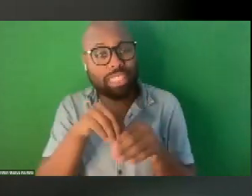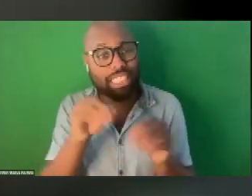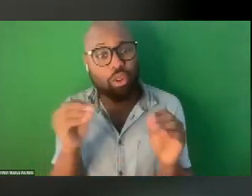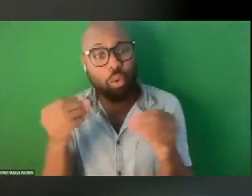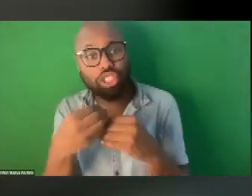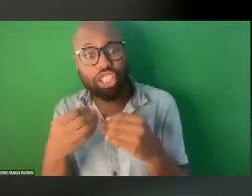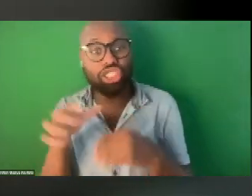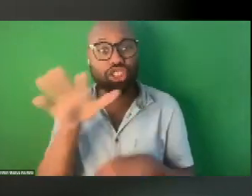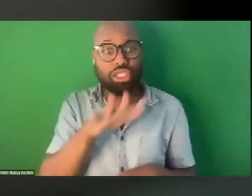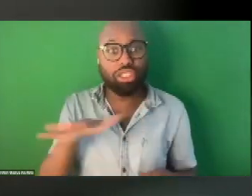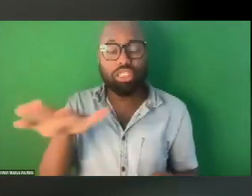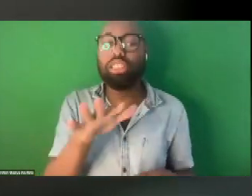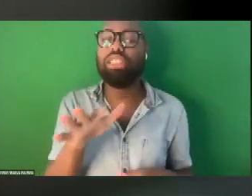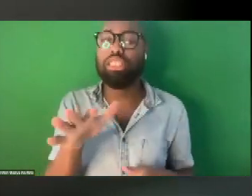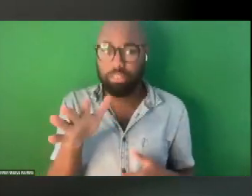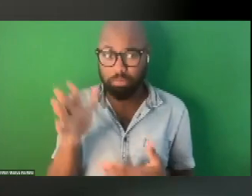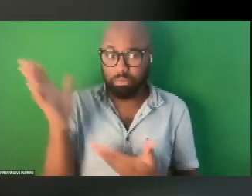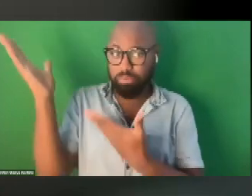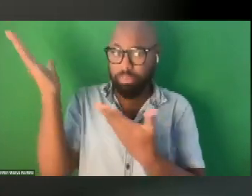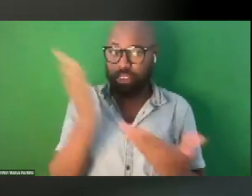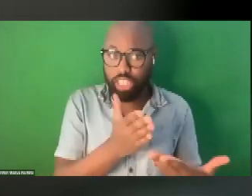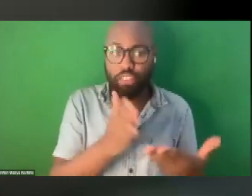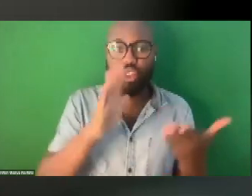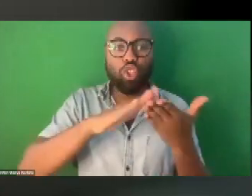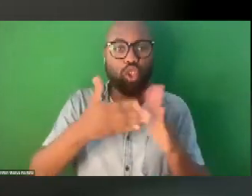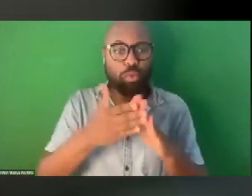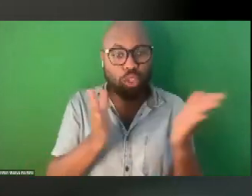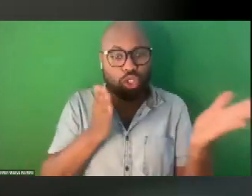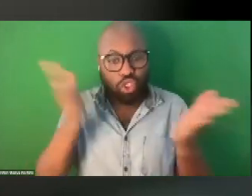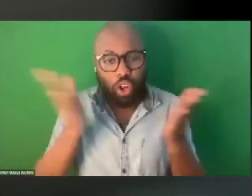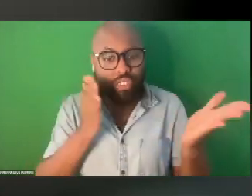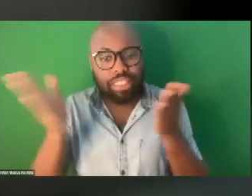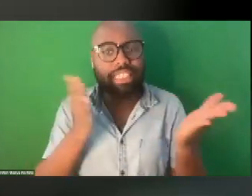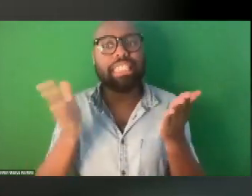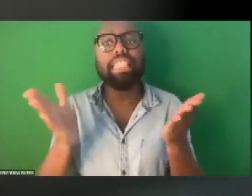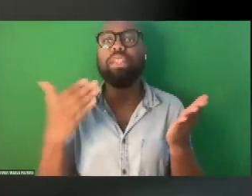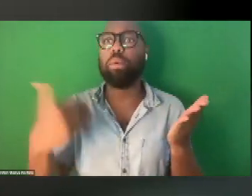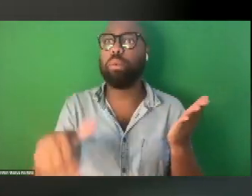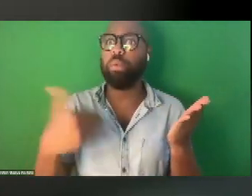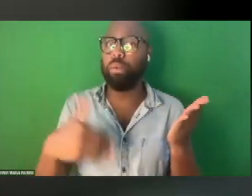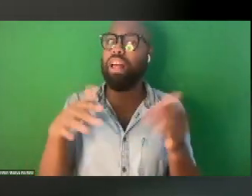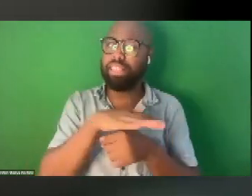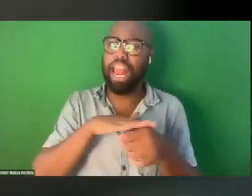Delivering community services is an area of concern.